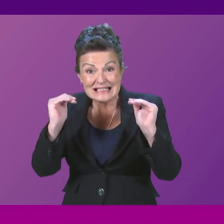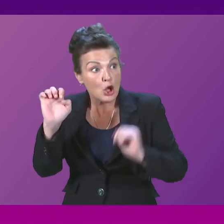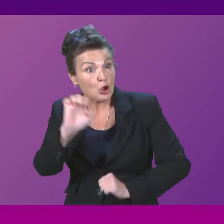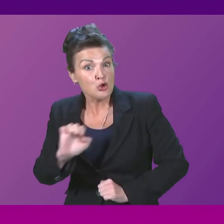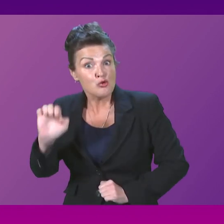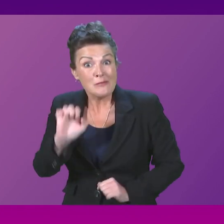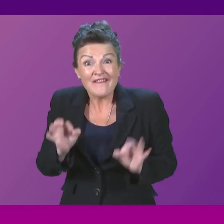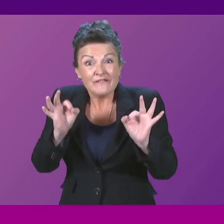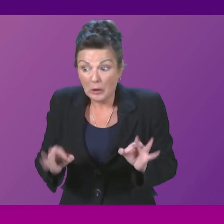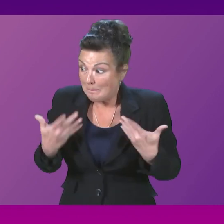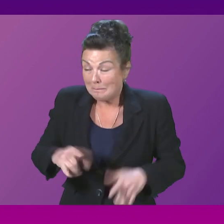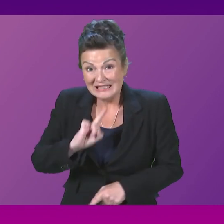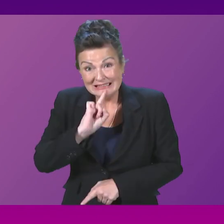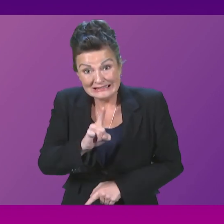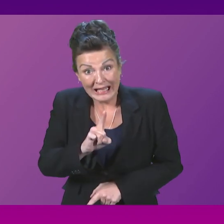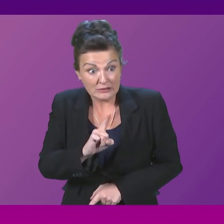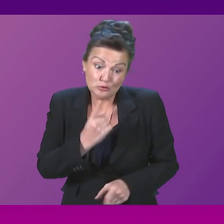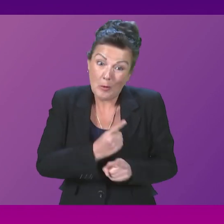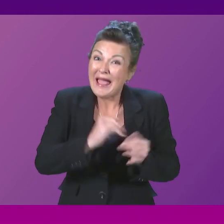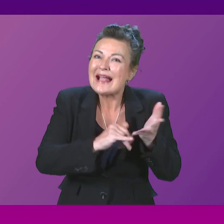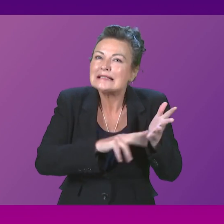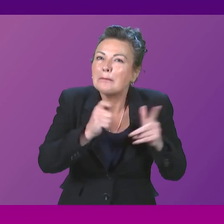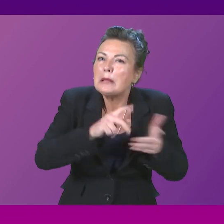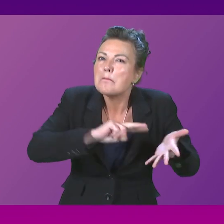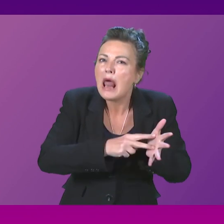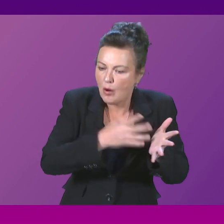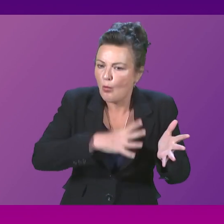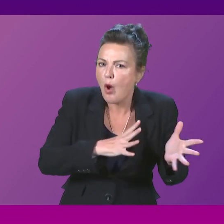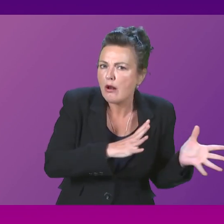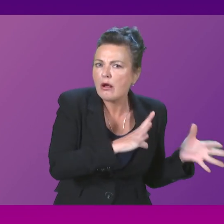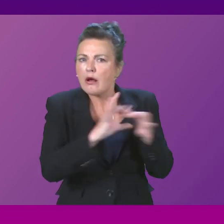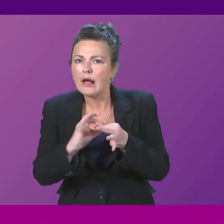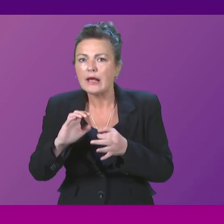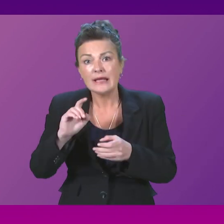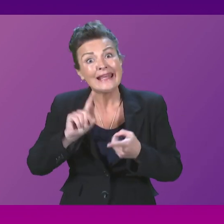National Party’s plan to rejoin the EU: “No euro, no membership”. That is a direct quote.